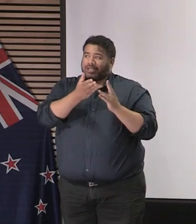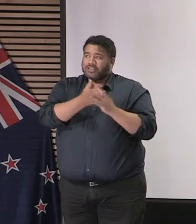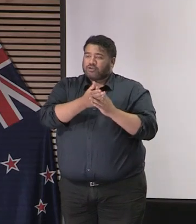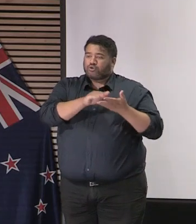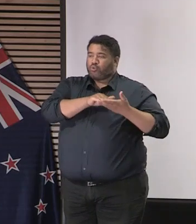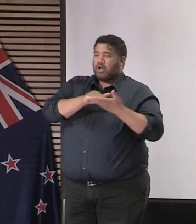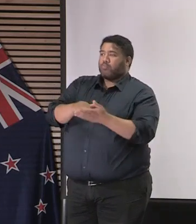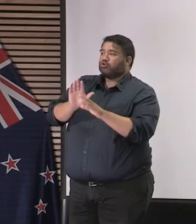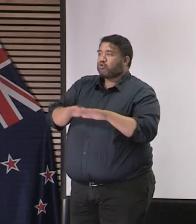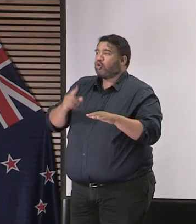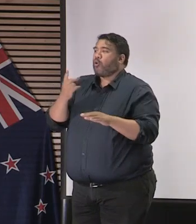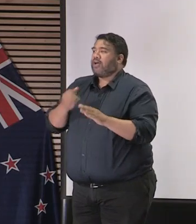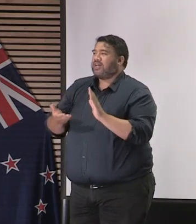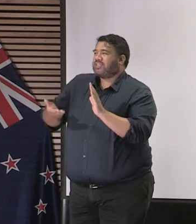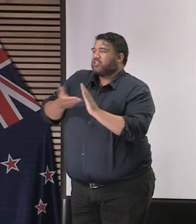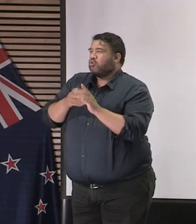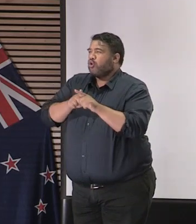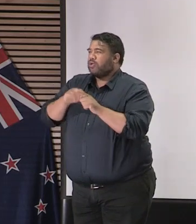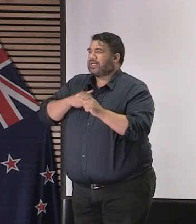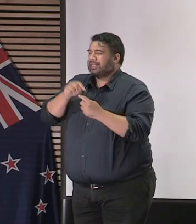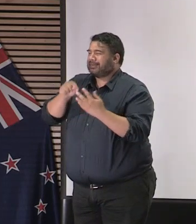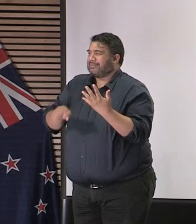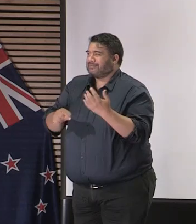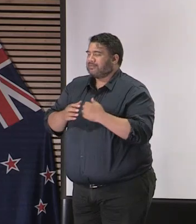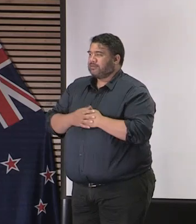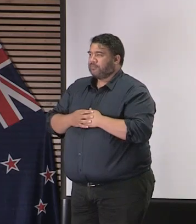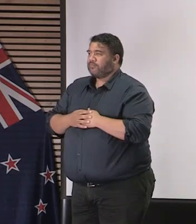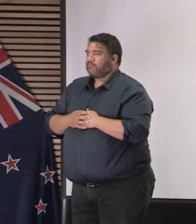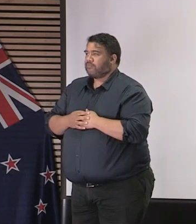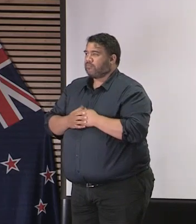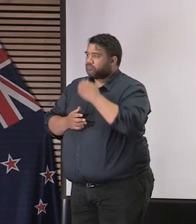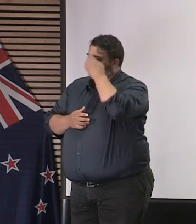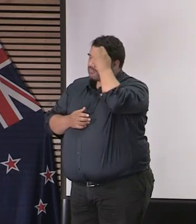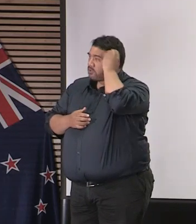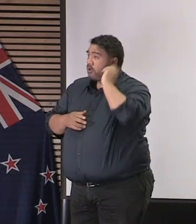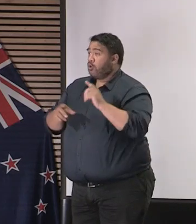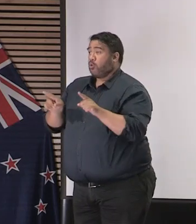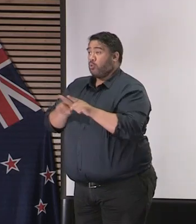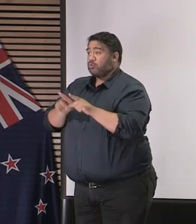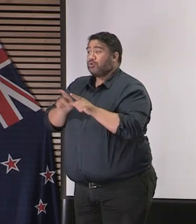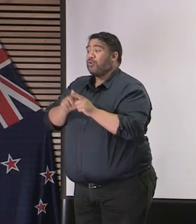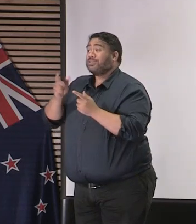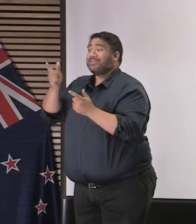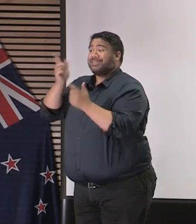have more resources available